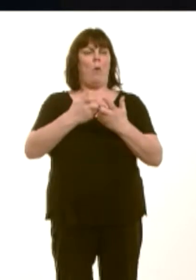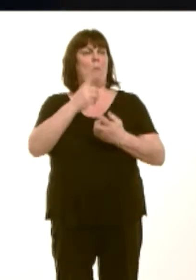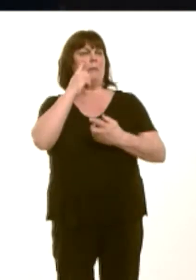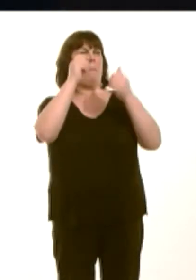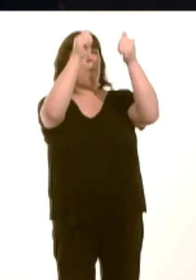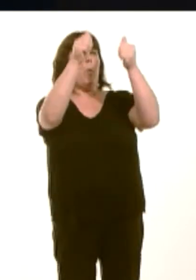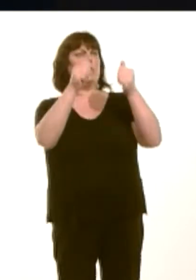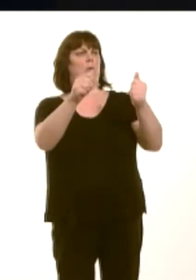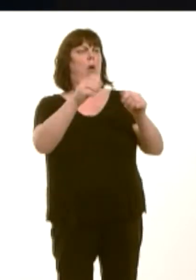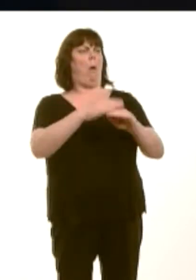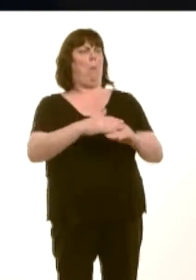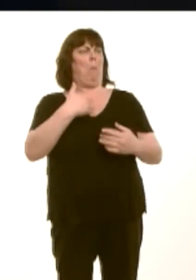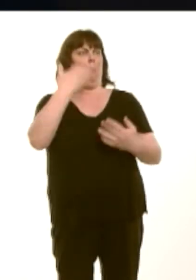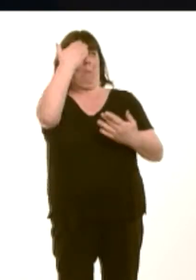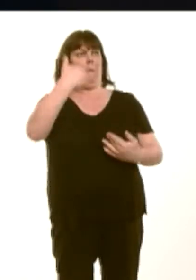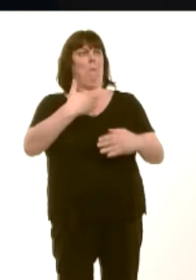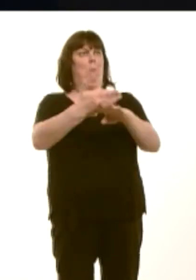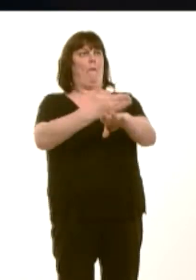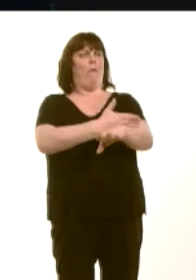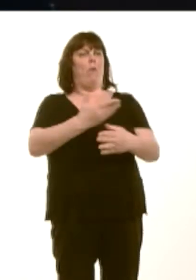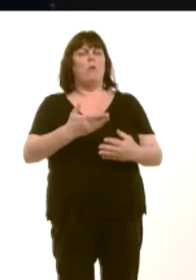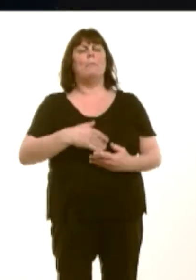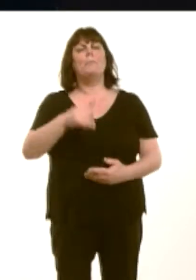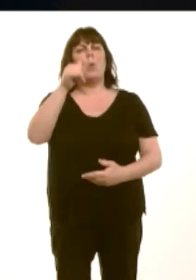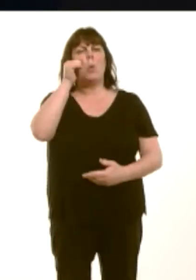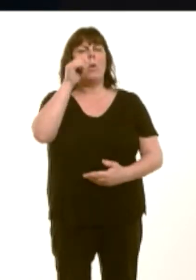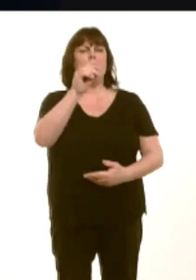In this context, First Minister, and given the limited understanding in some quarters